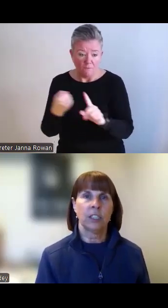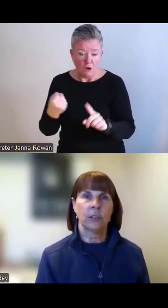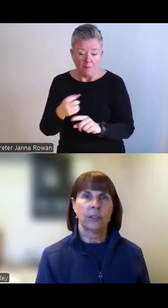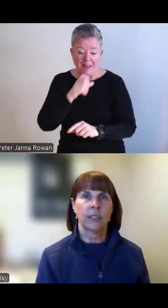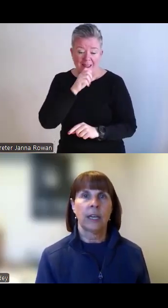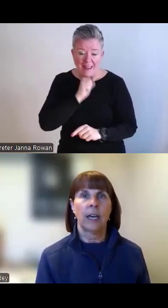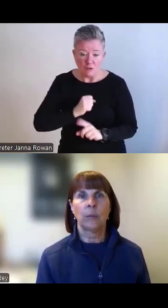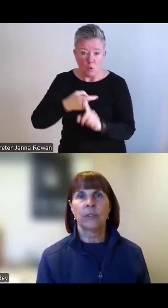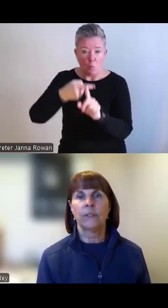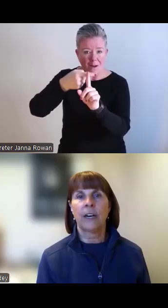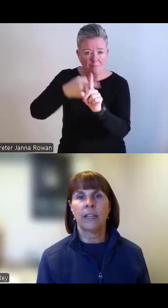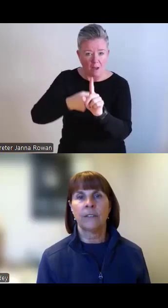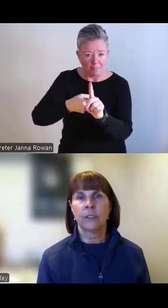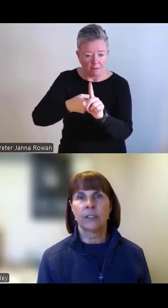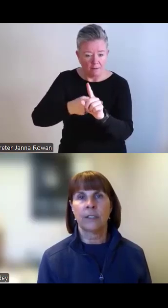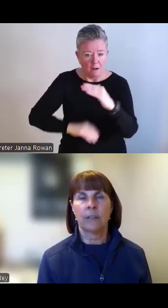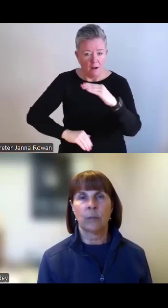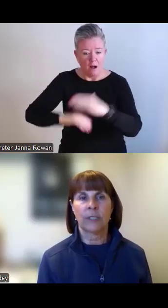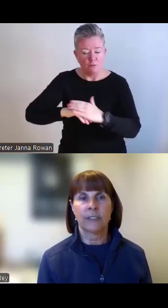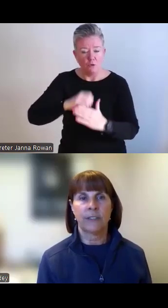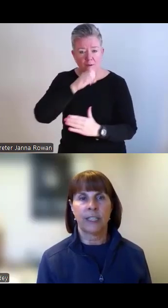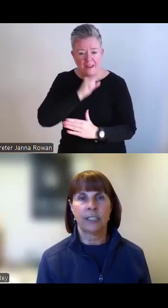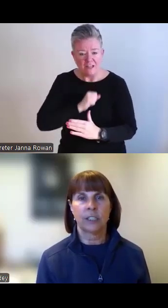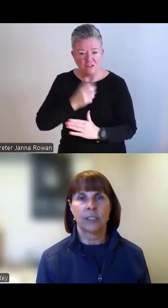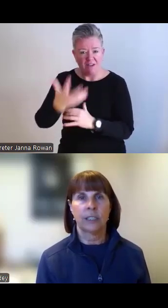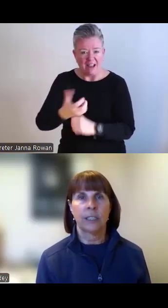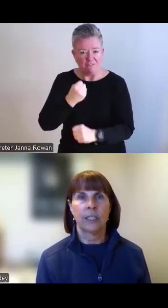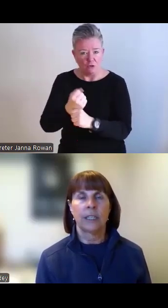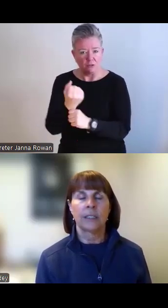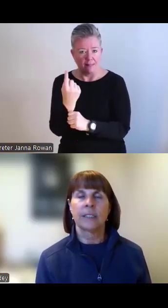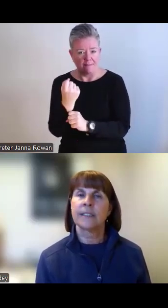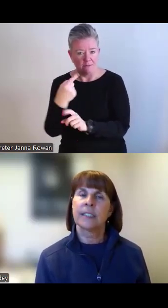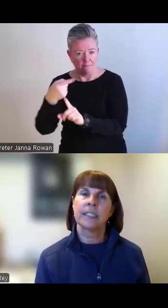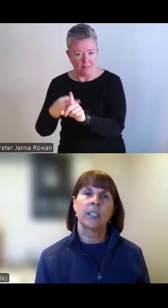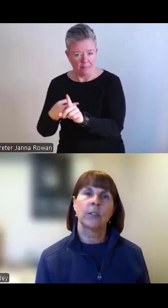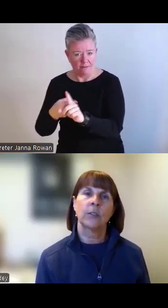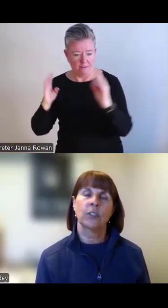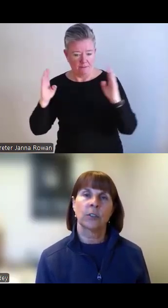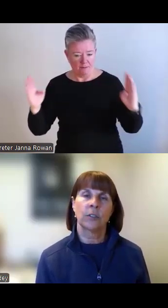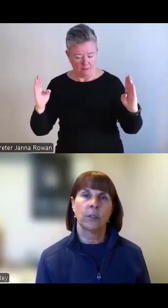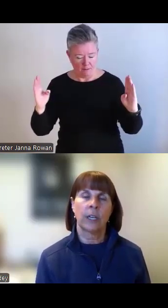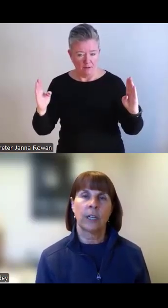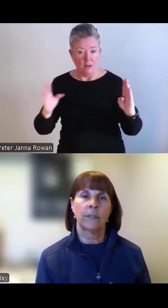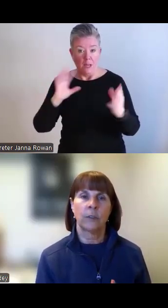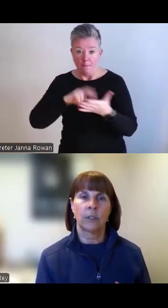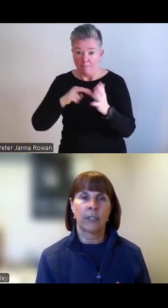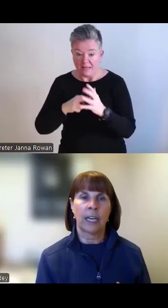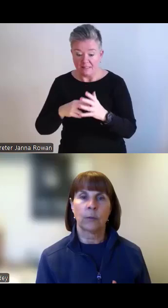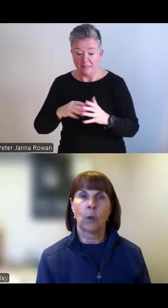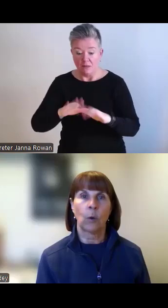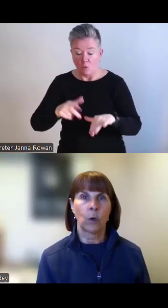age up to five years, eleven months of age. This is going to include children who have unilateral